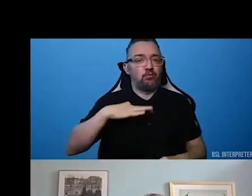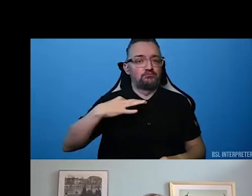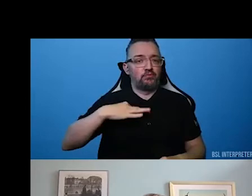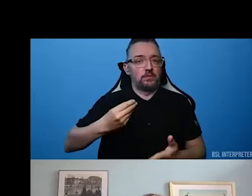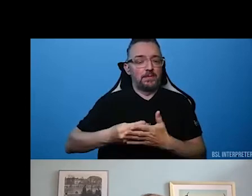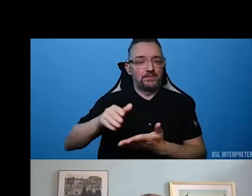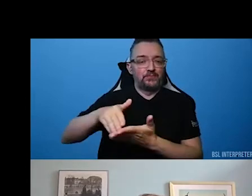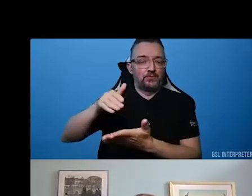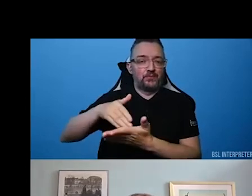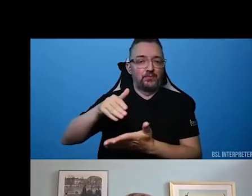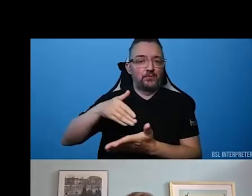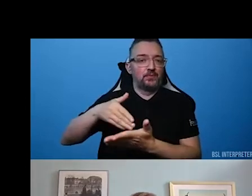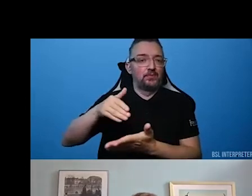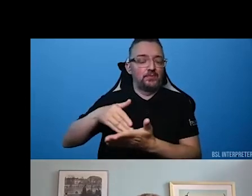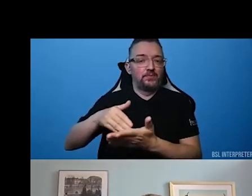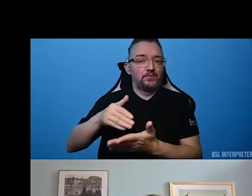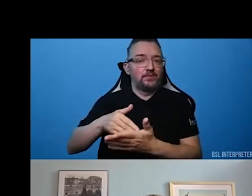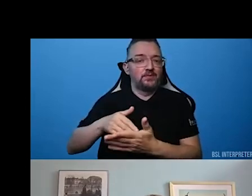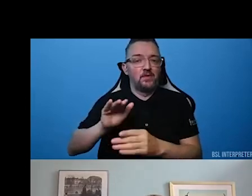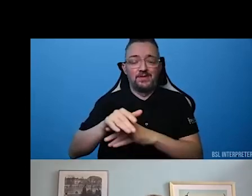over decades and centuries in fact.